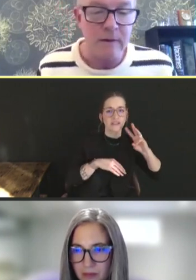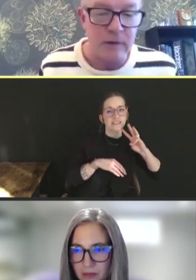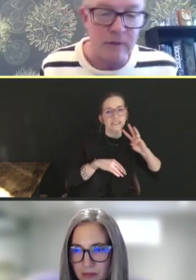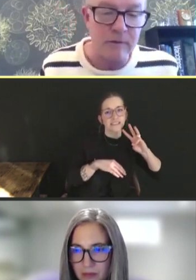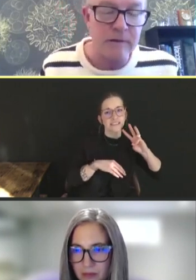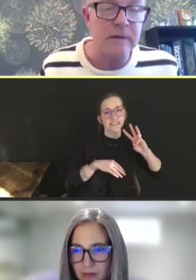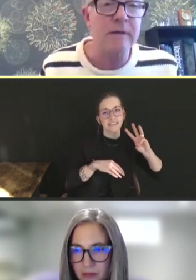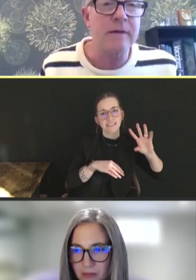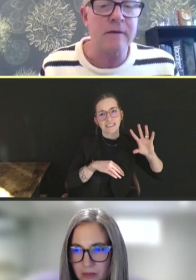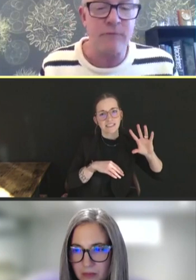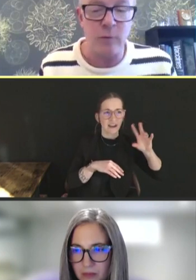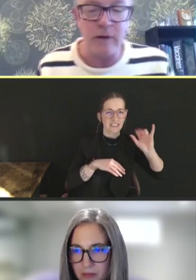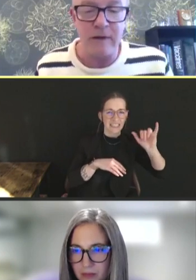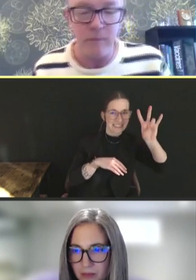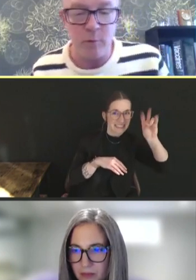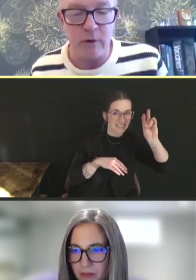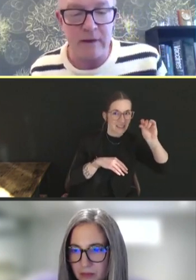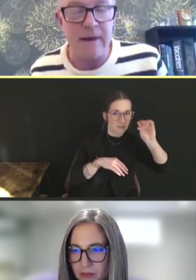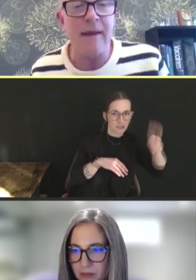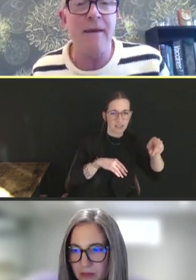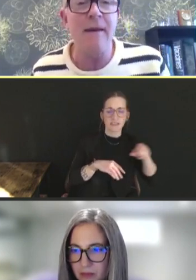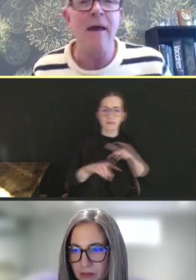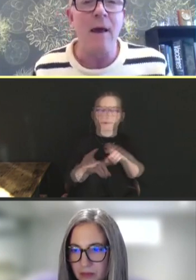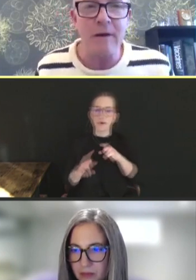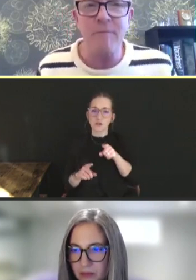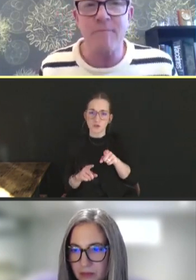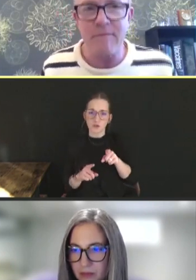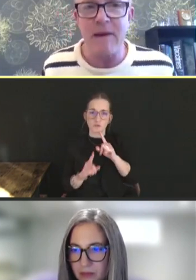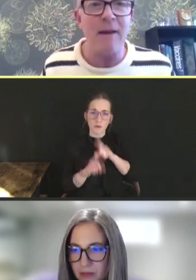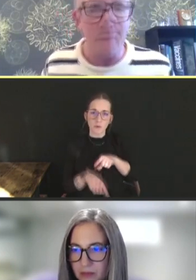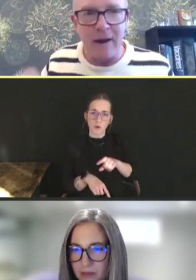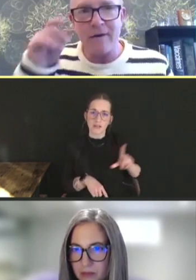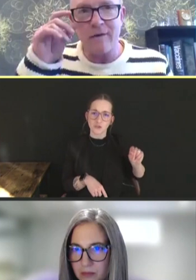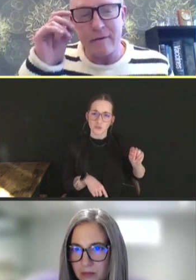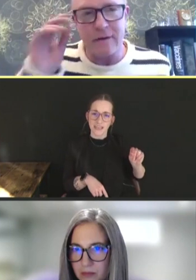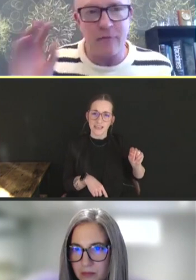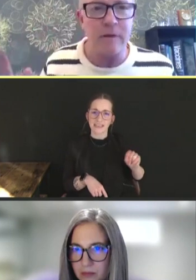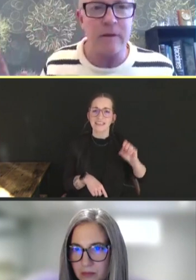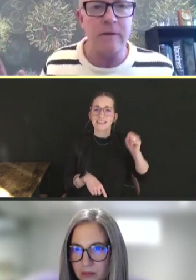Shingles, CDC has 40; you reported 10. I mean, not minor differences.